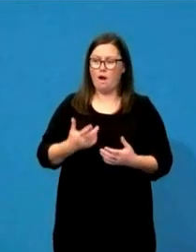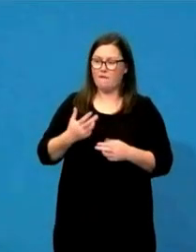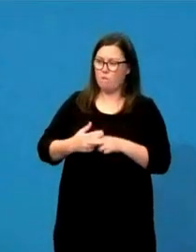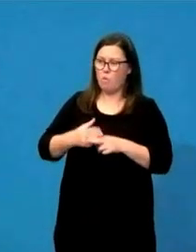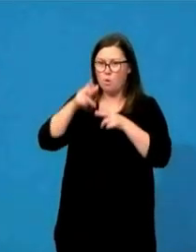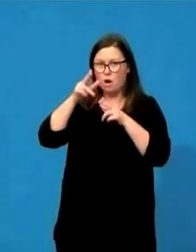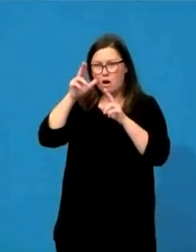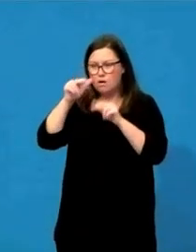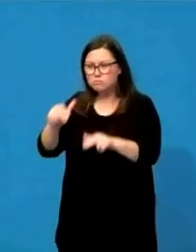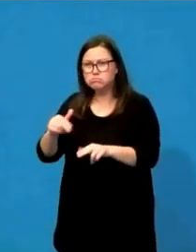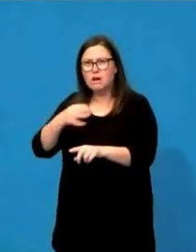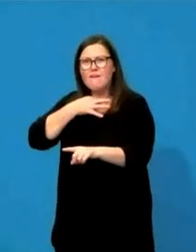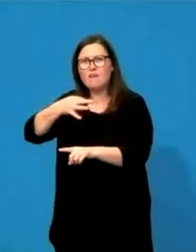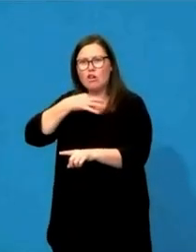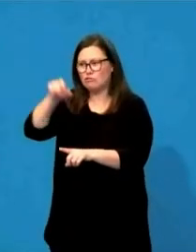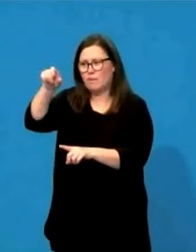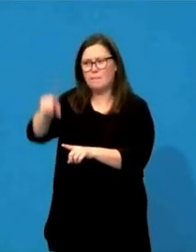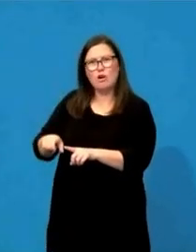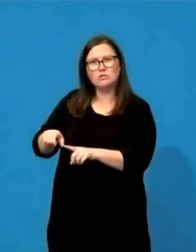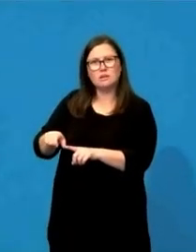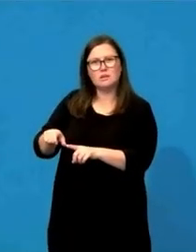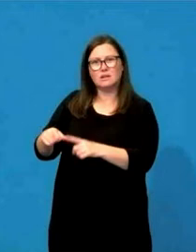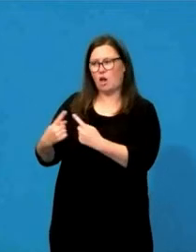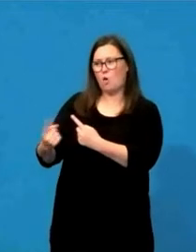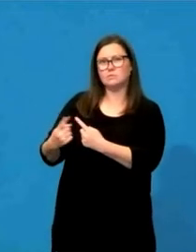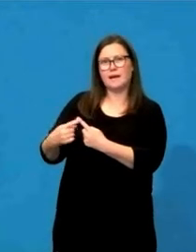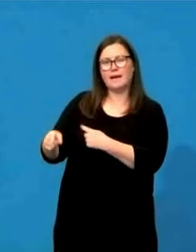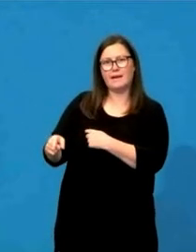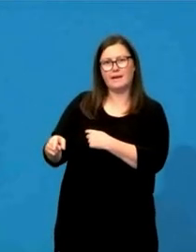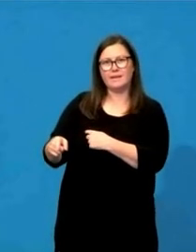So it's become a business, and that makes people scared as well.